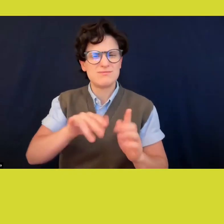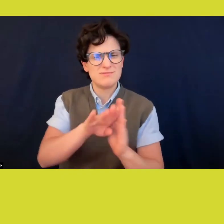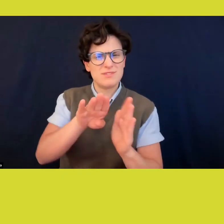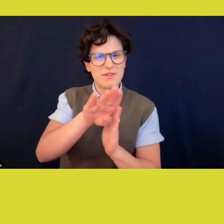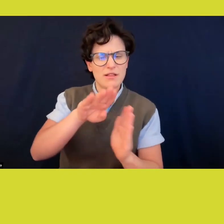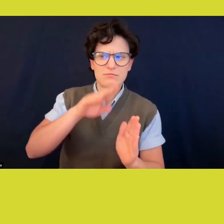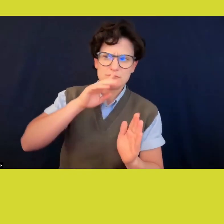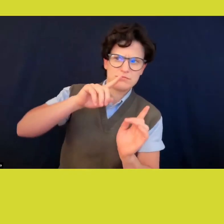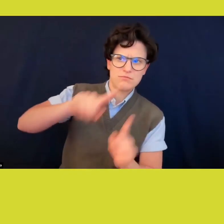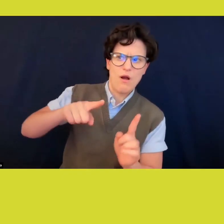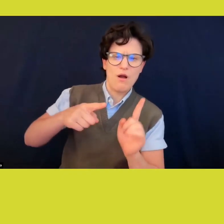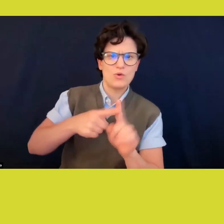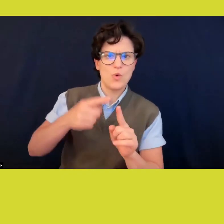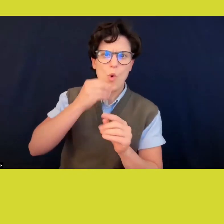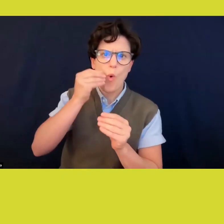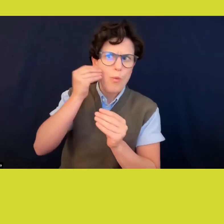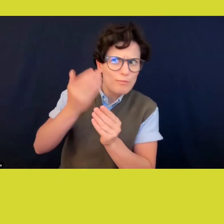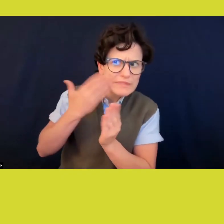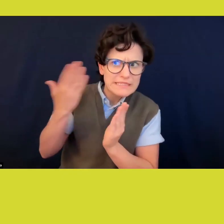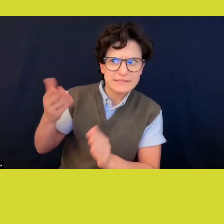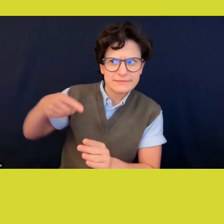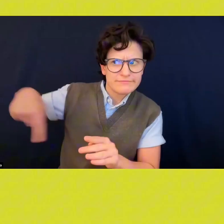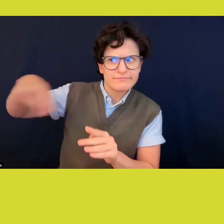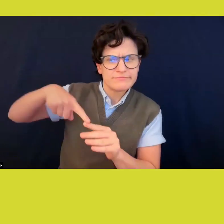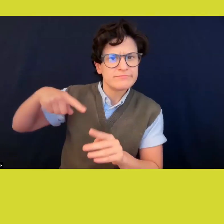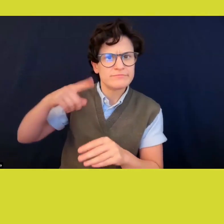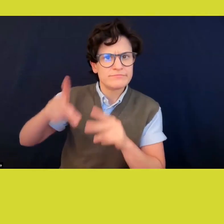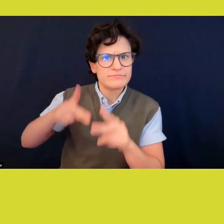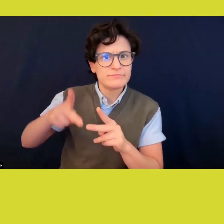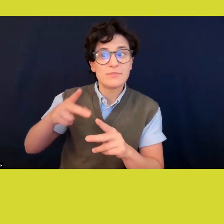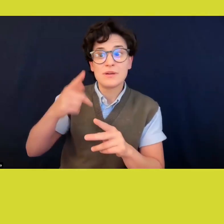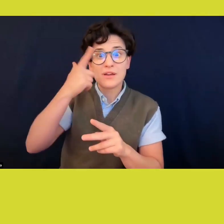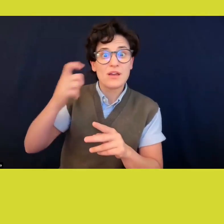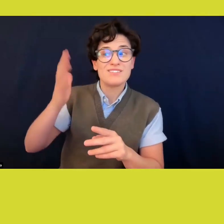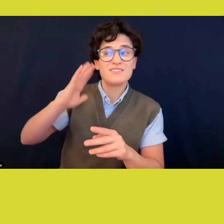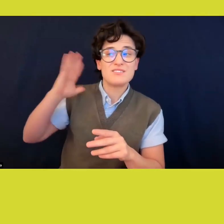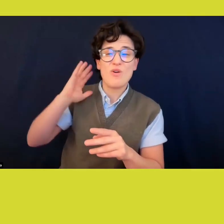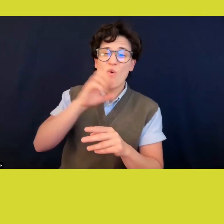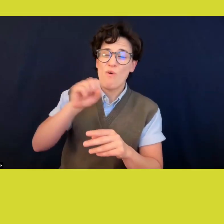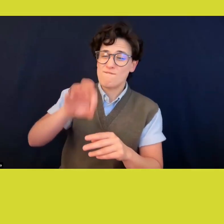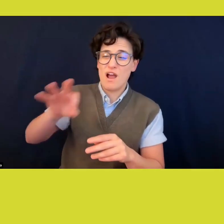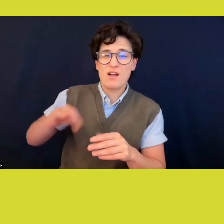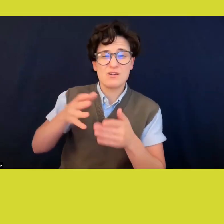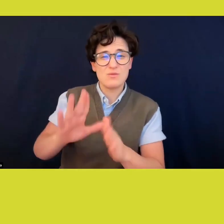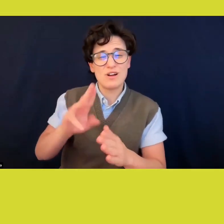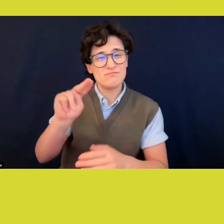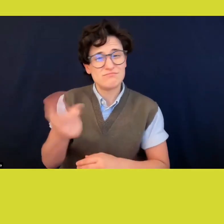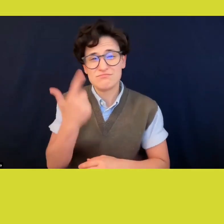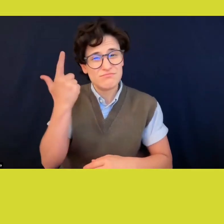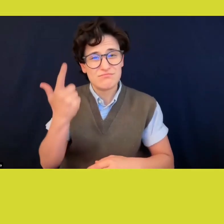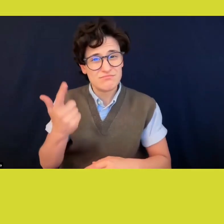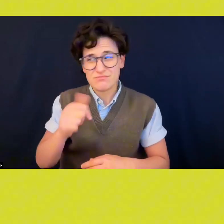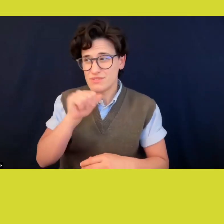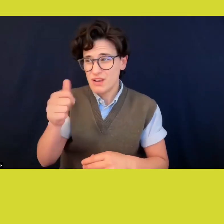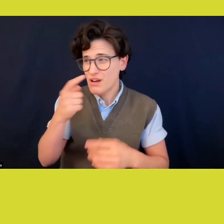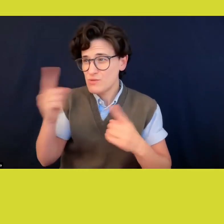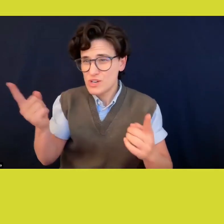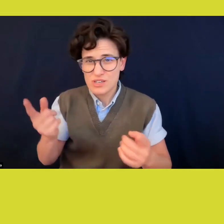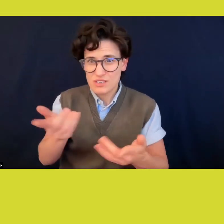when the traditional responses were not working. We started having a lot of homeless people on the streets